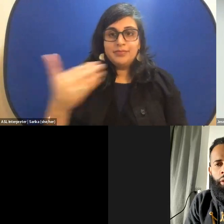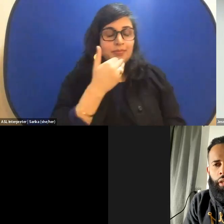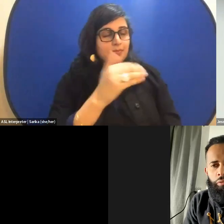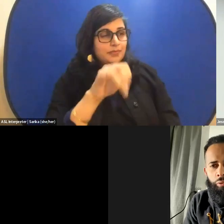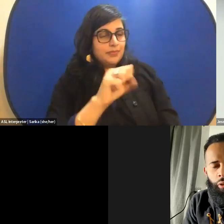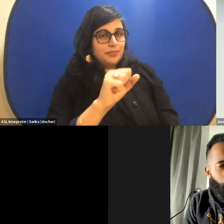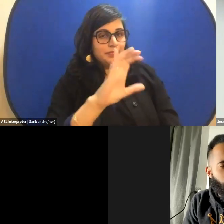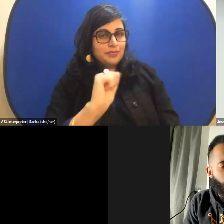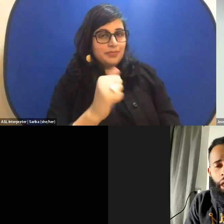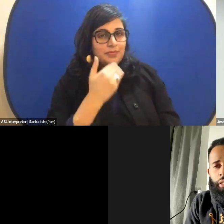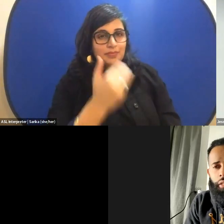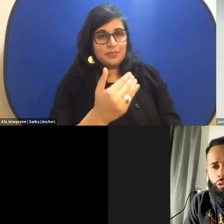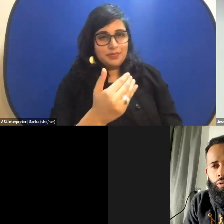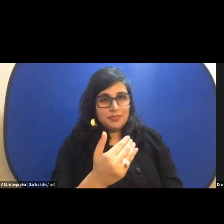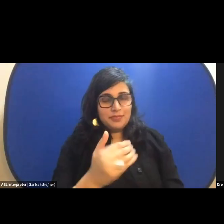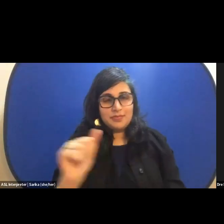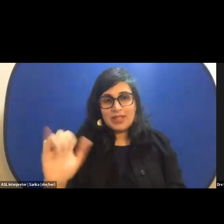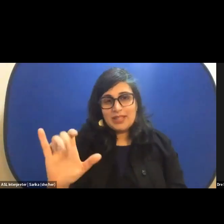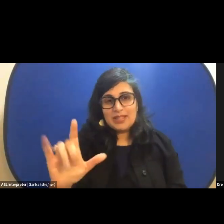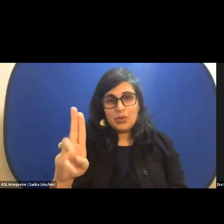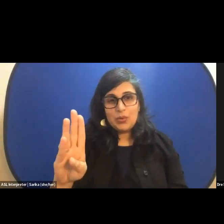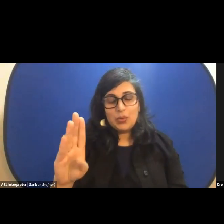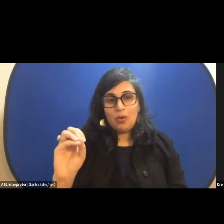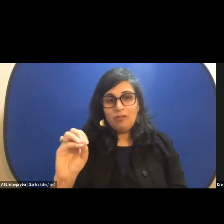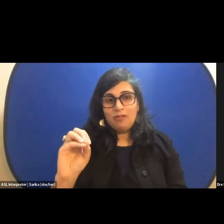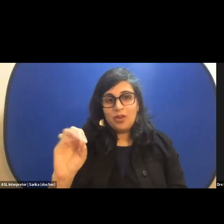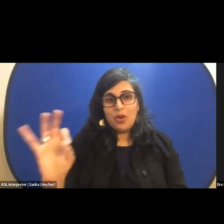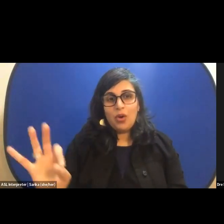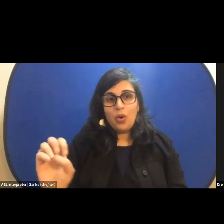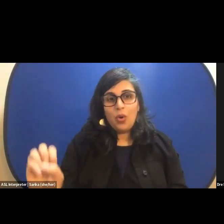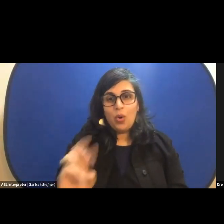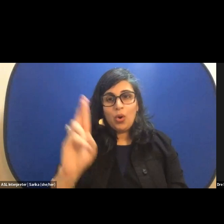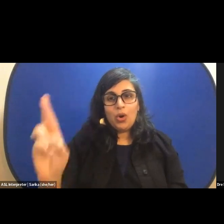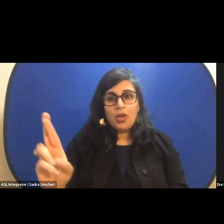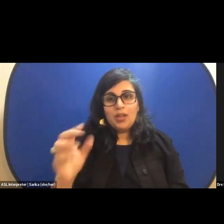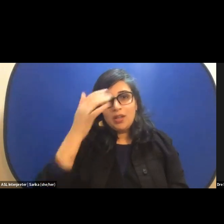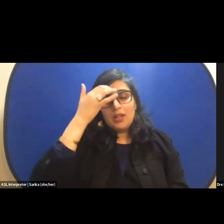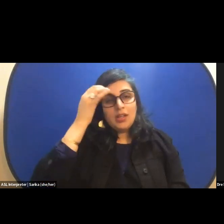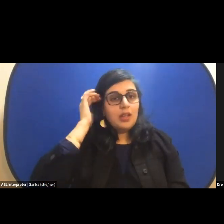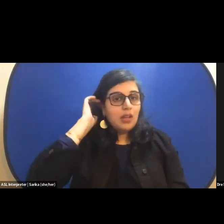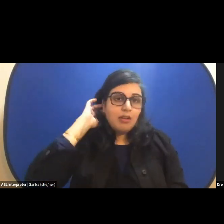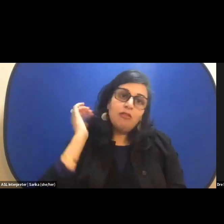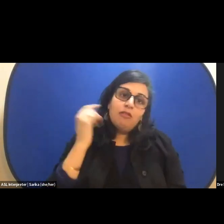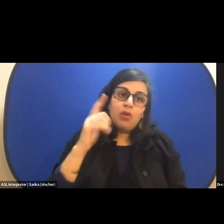tonight. I'll now grant the space to Andre Miller. >> Thank you, Jessica.